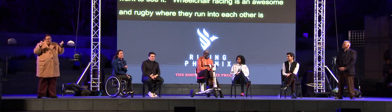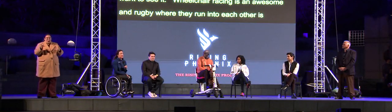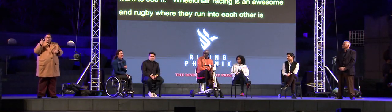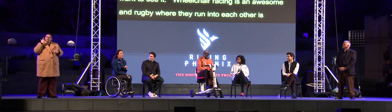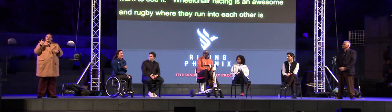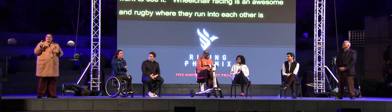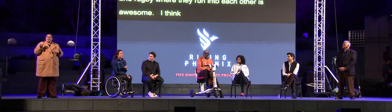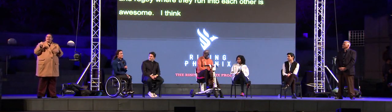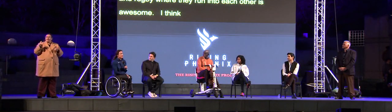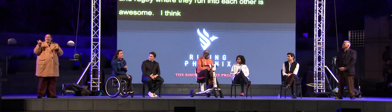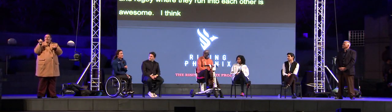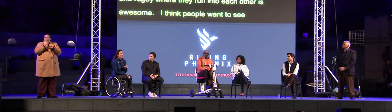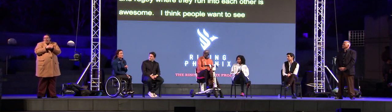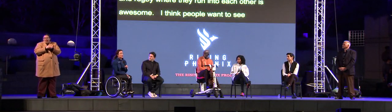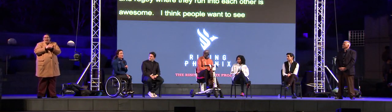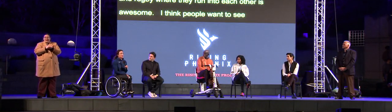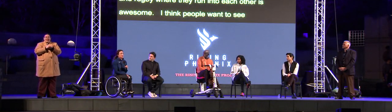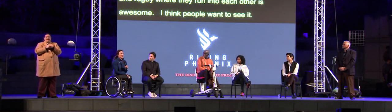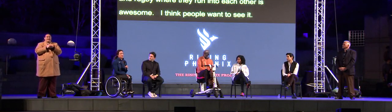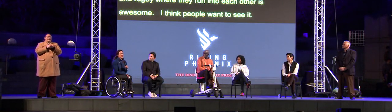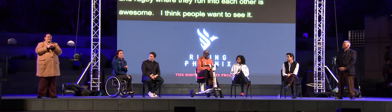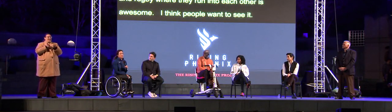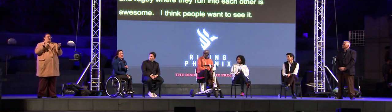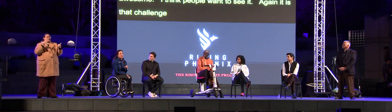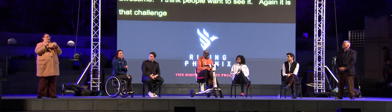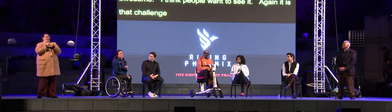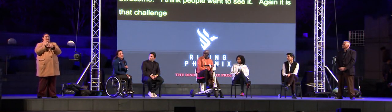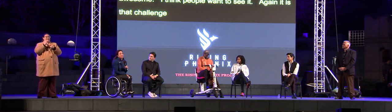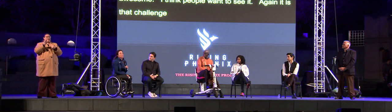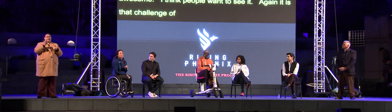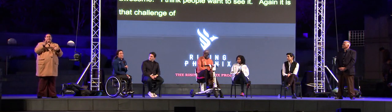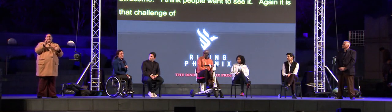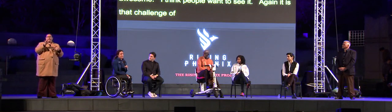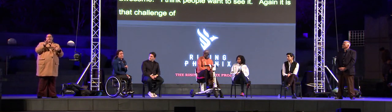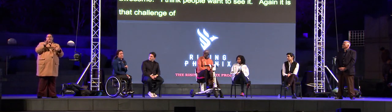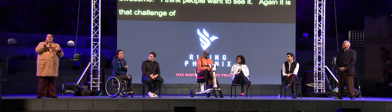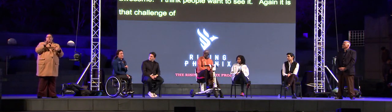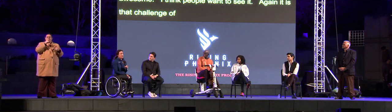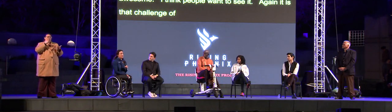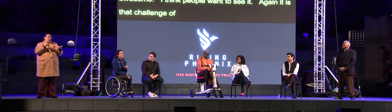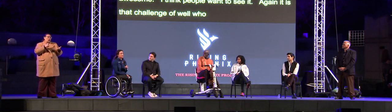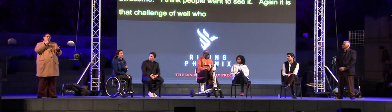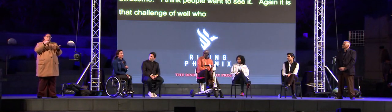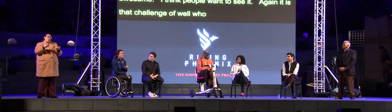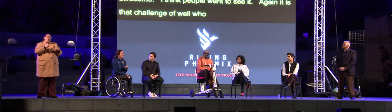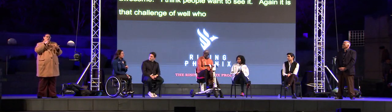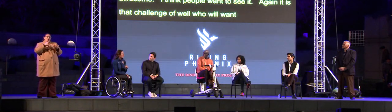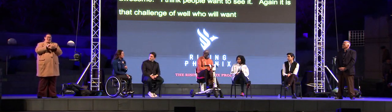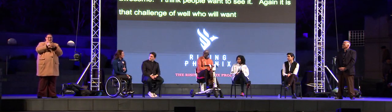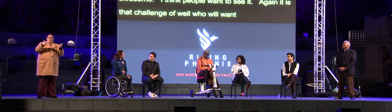and again, it's that challenge of, well, who will want to?